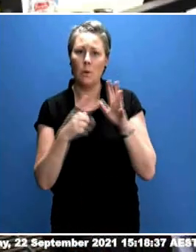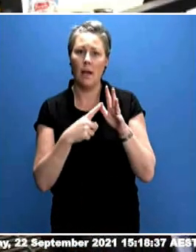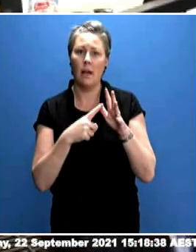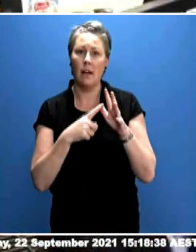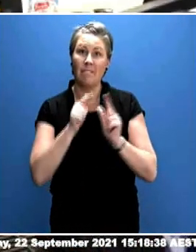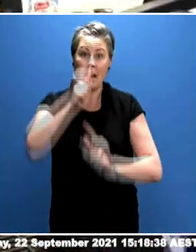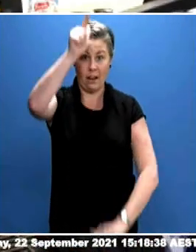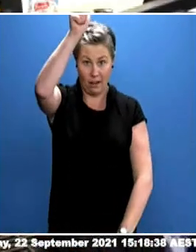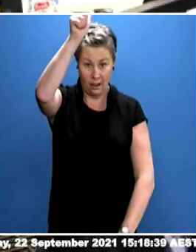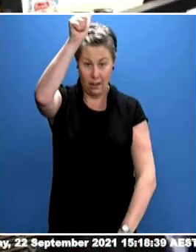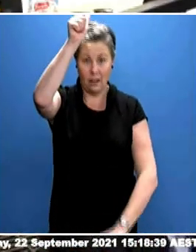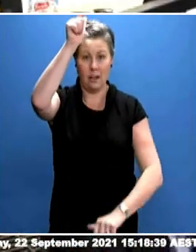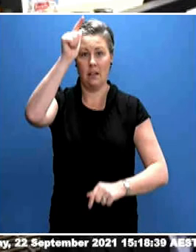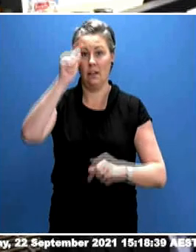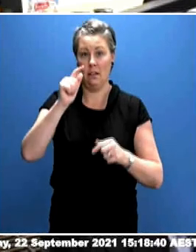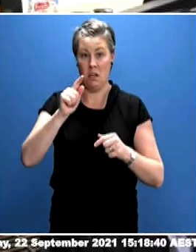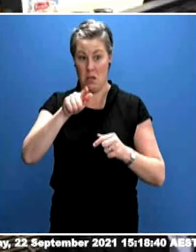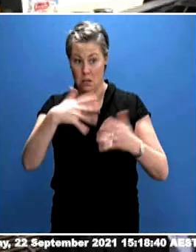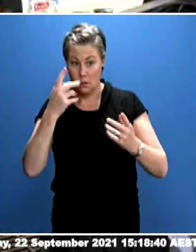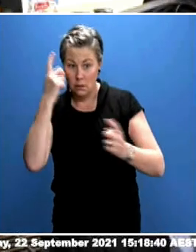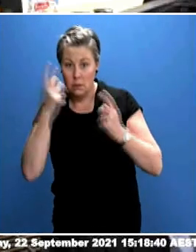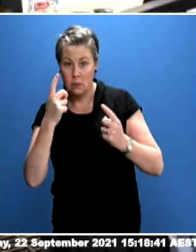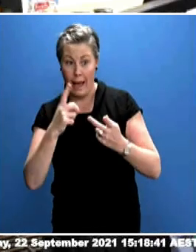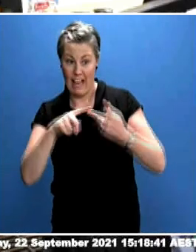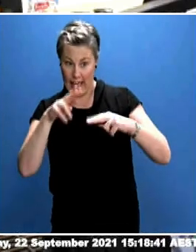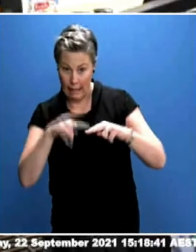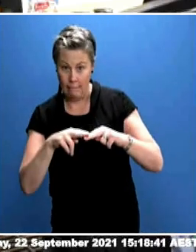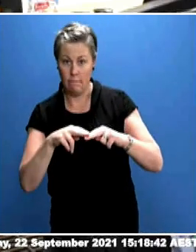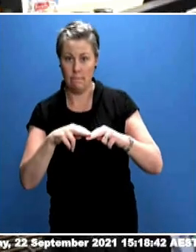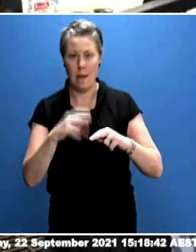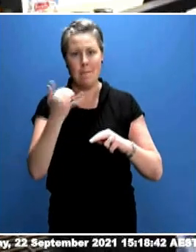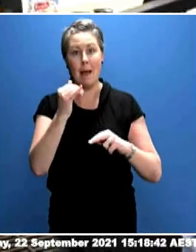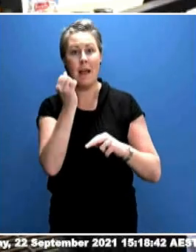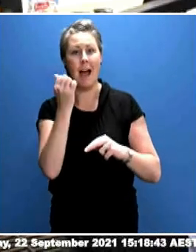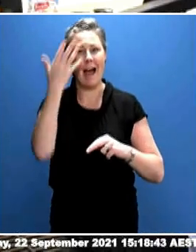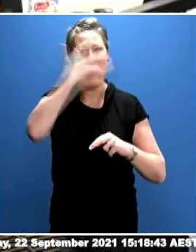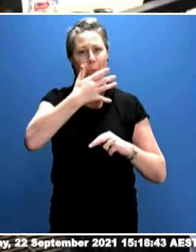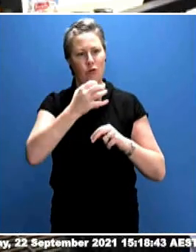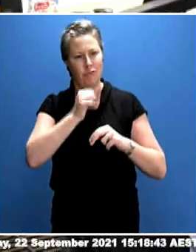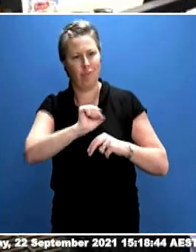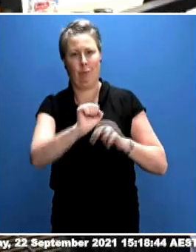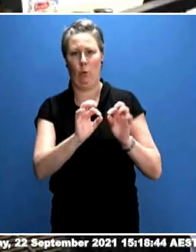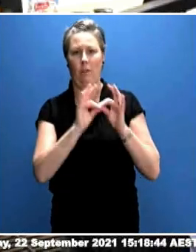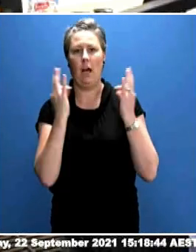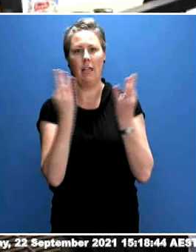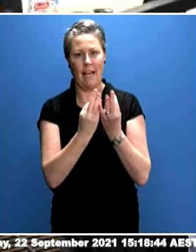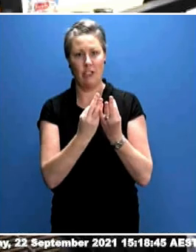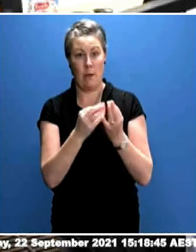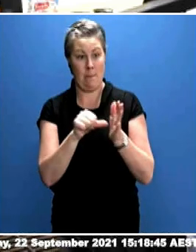and secondly, whether there's any contemplation that an Aboriginal-controlled organisation could be funded to run a